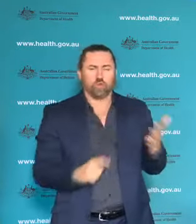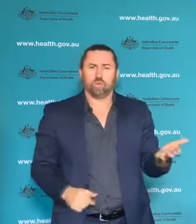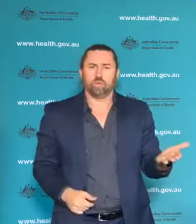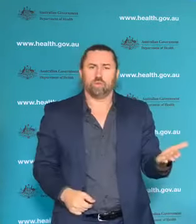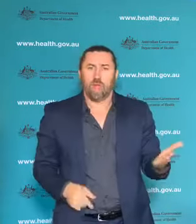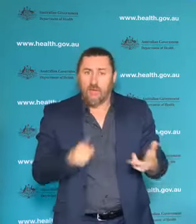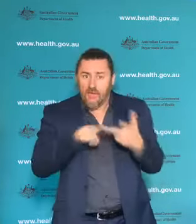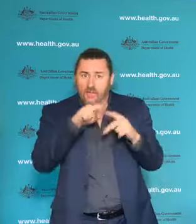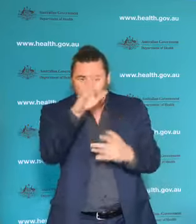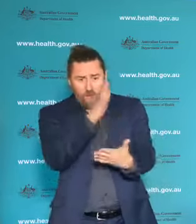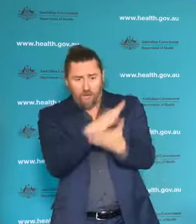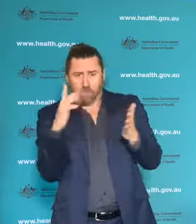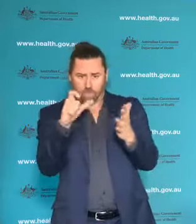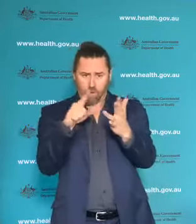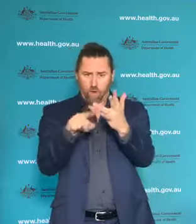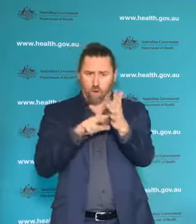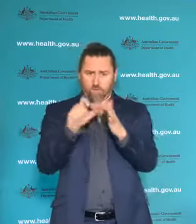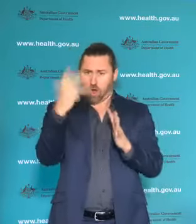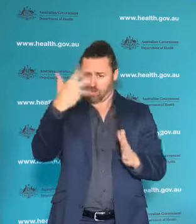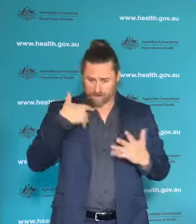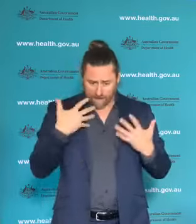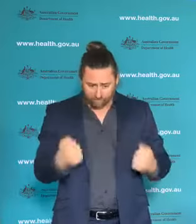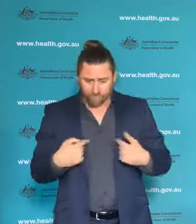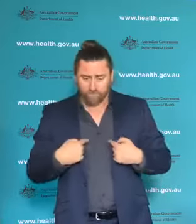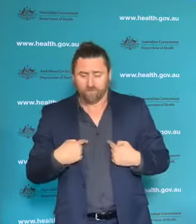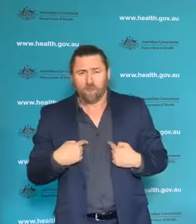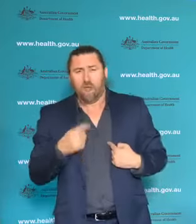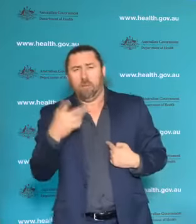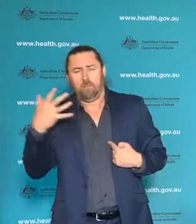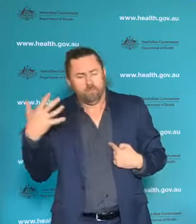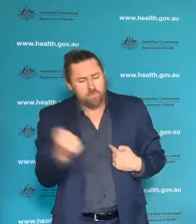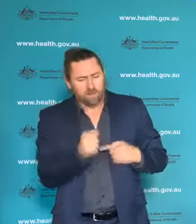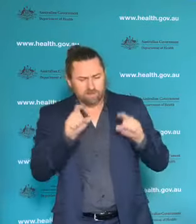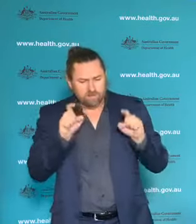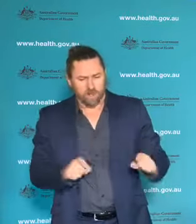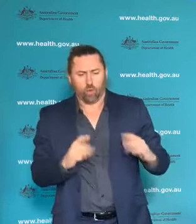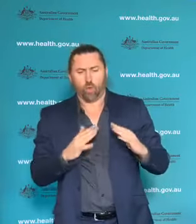diagnosed with COVID-19 you must stay at home - you may not leave